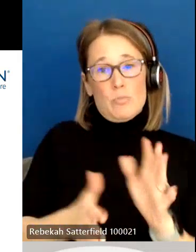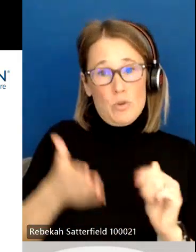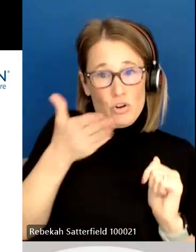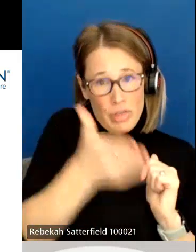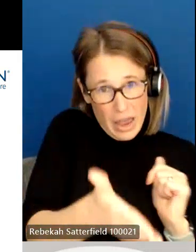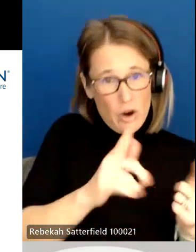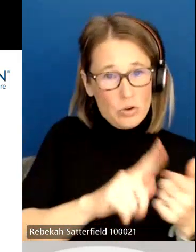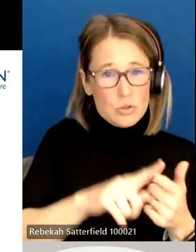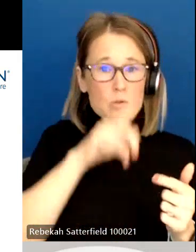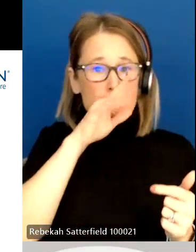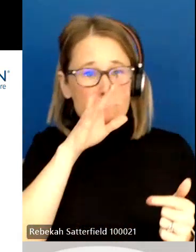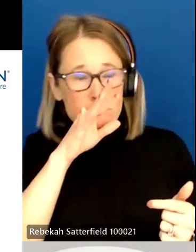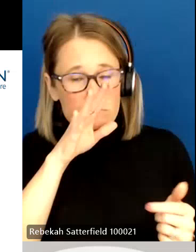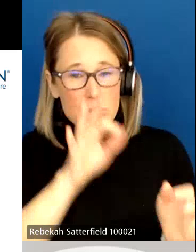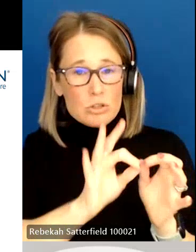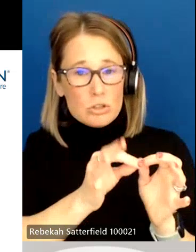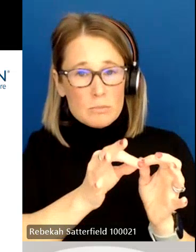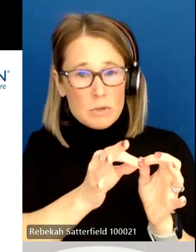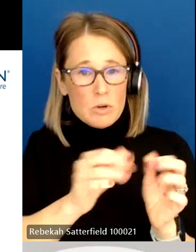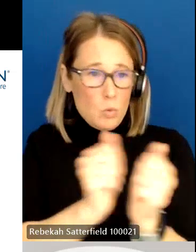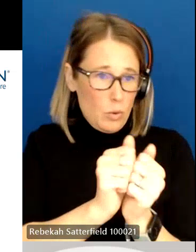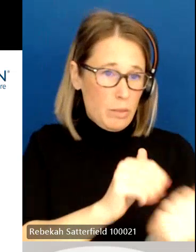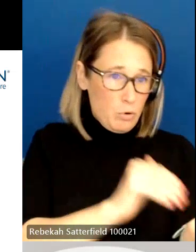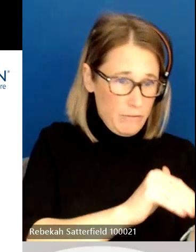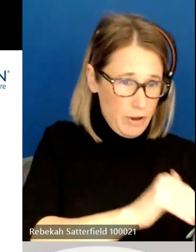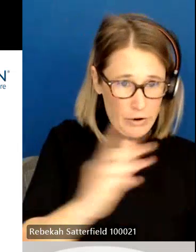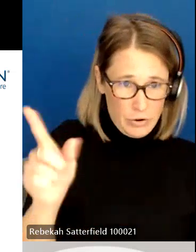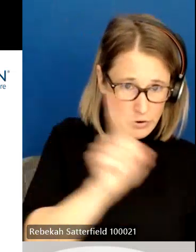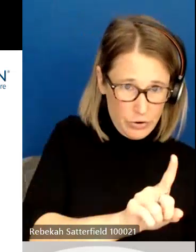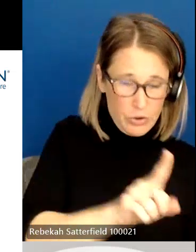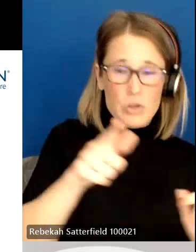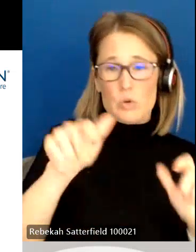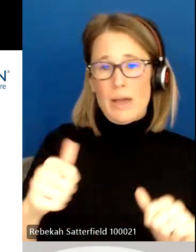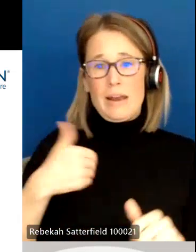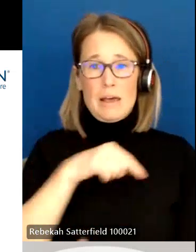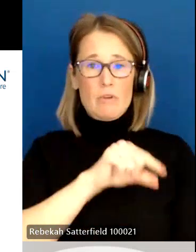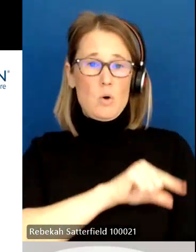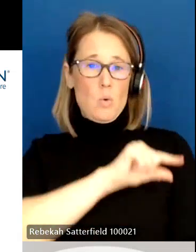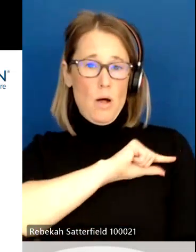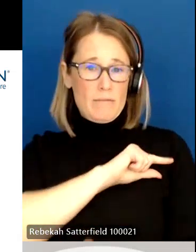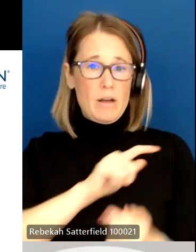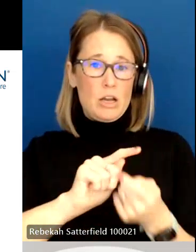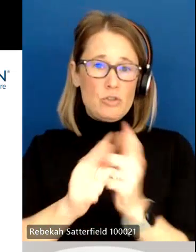the patient with the provider you could have a qualified translator if you have one on staff